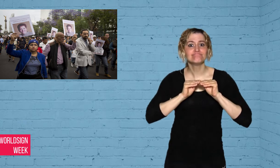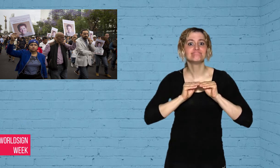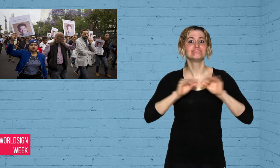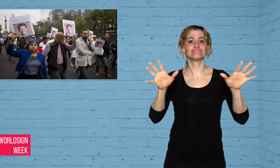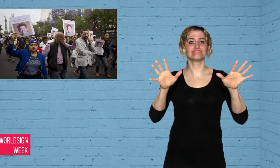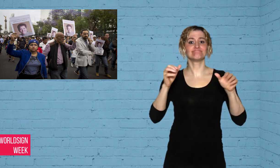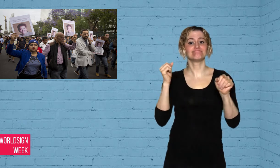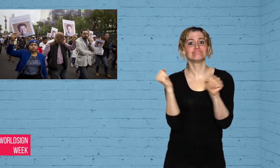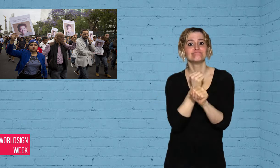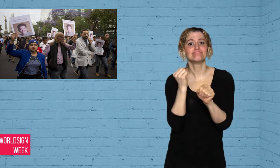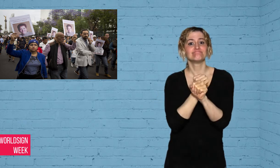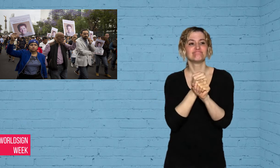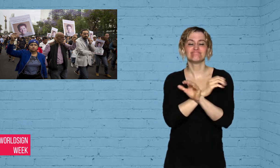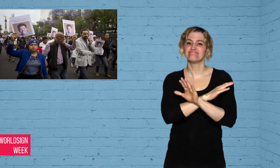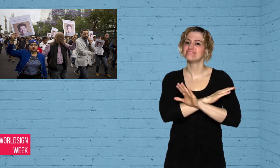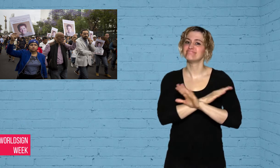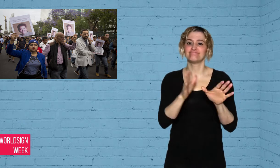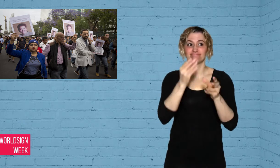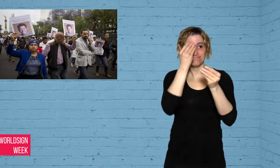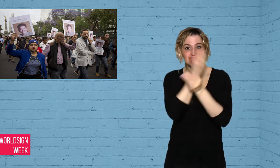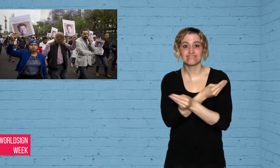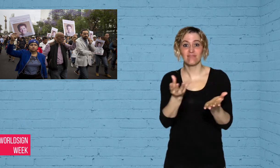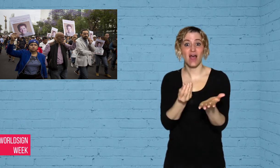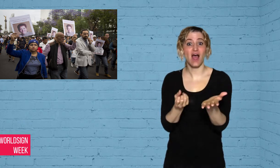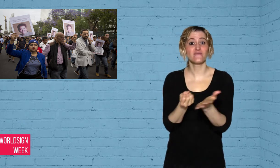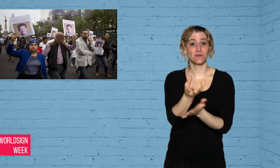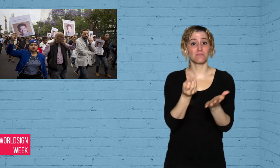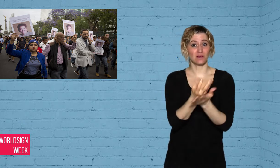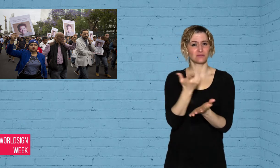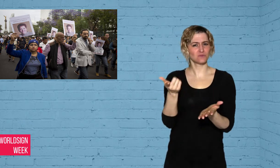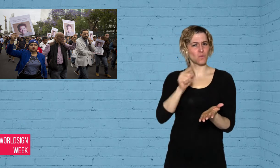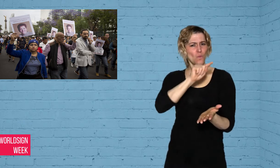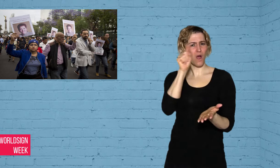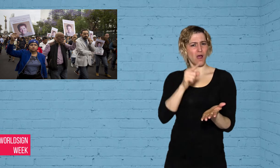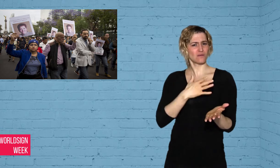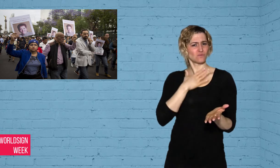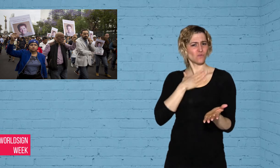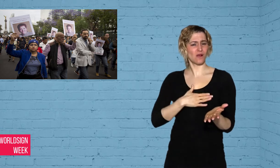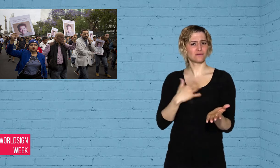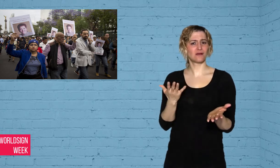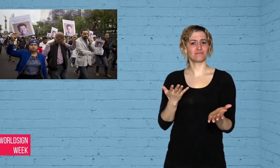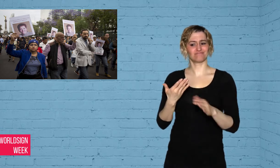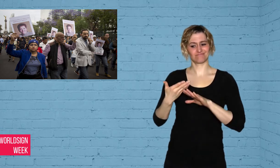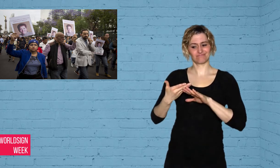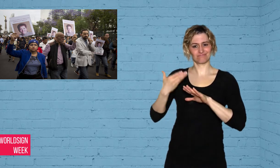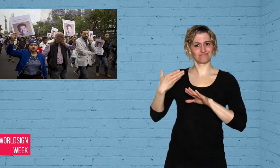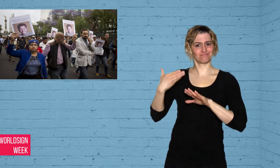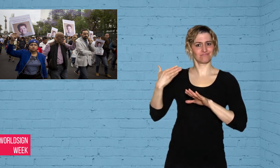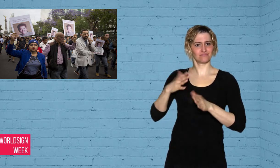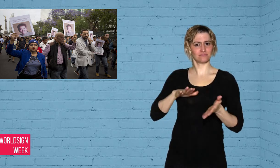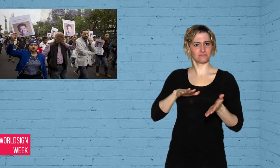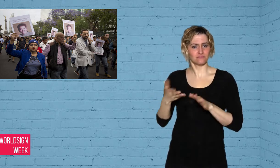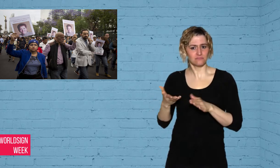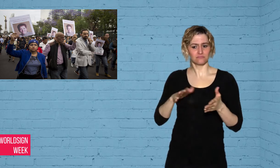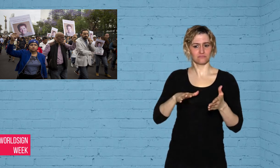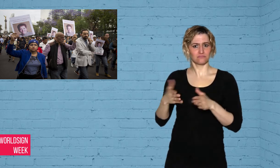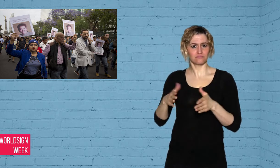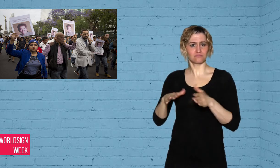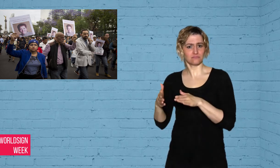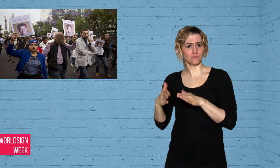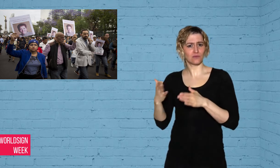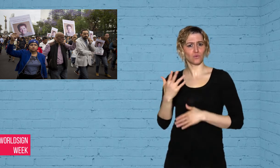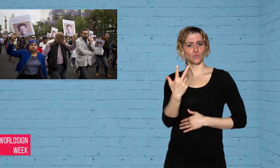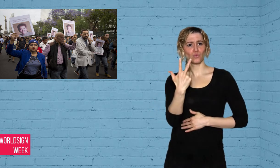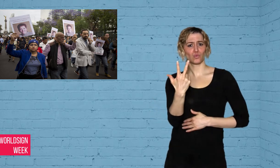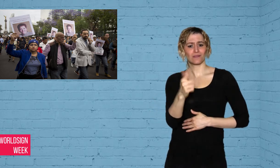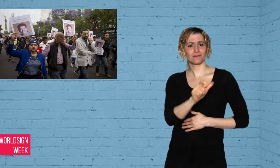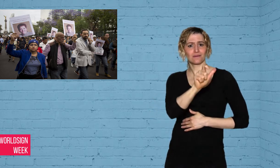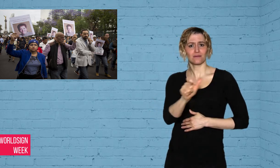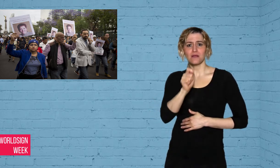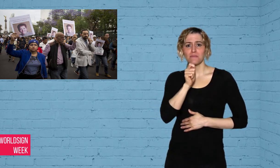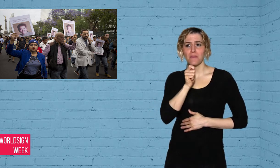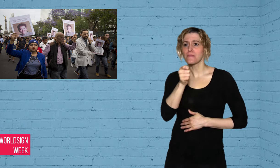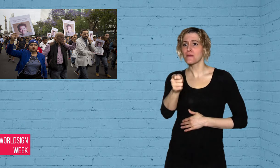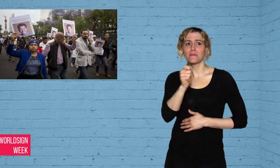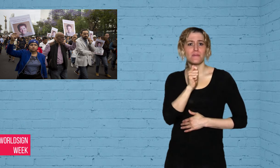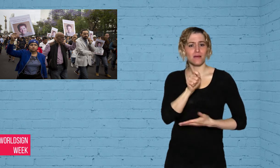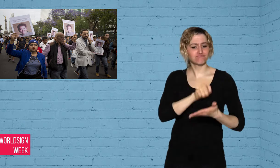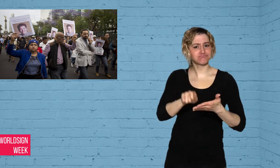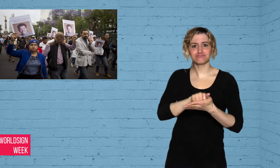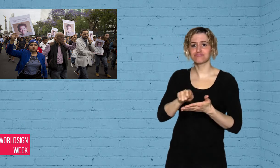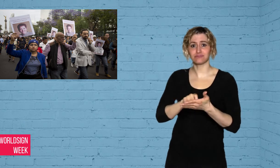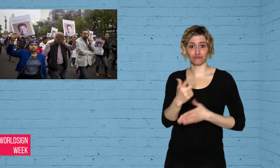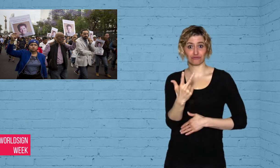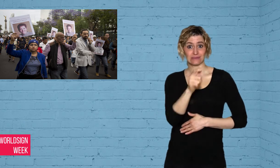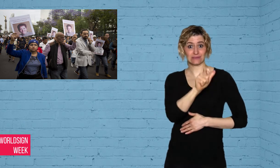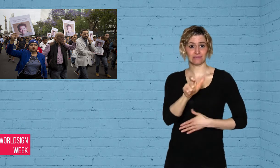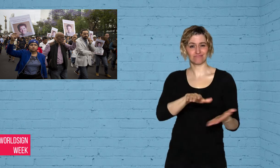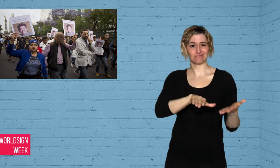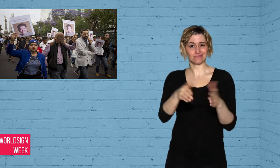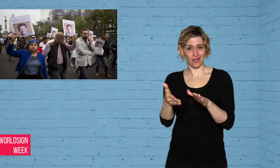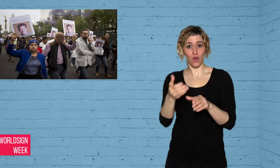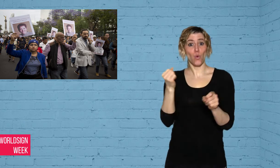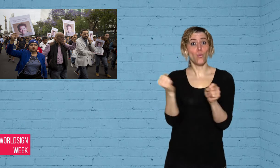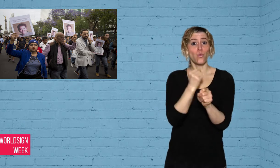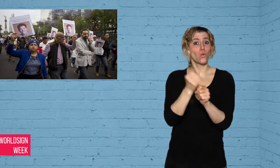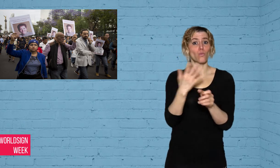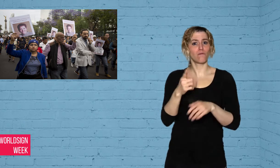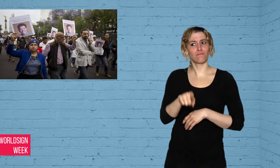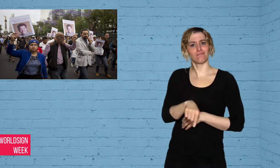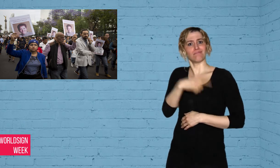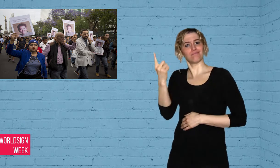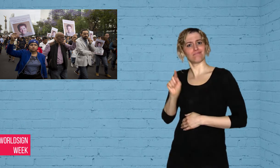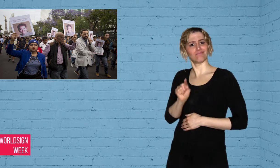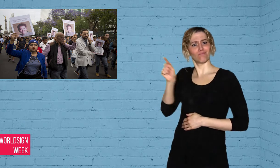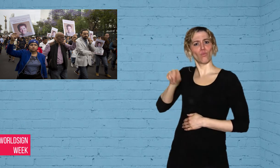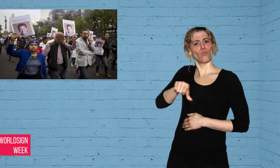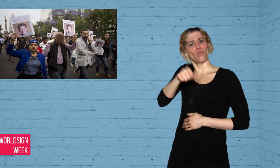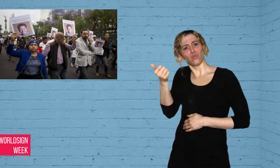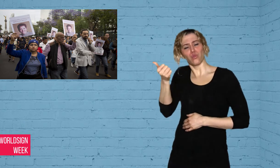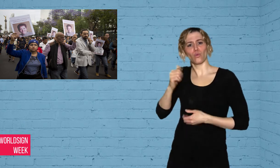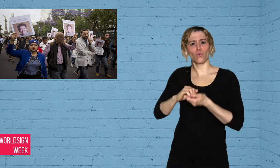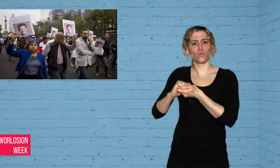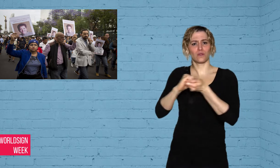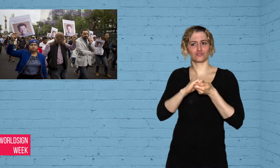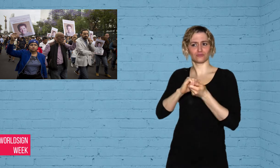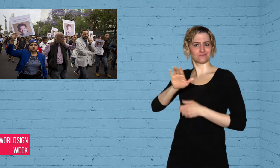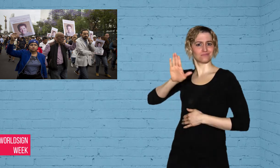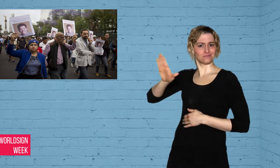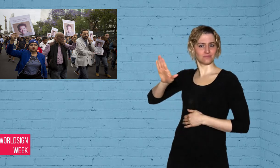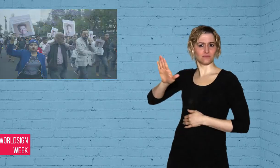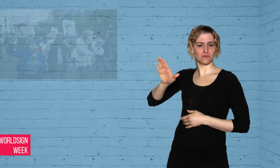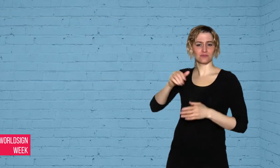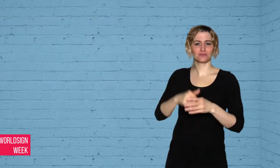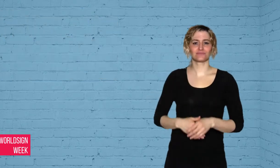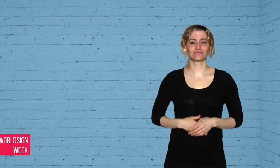journalists from another news organization.